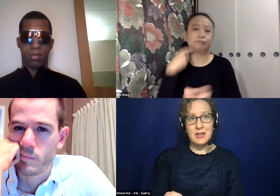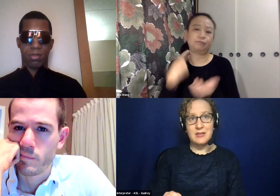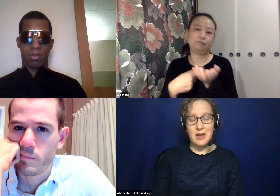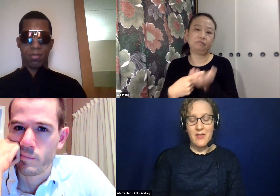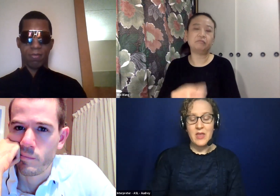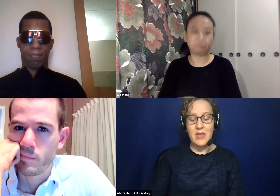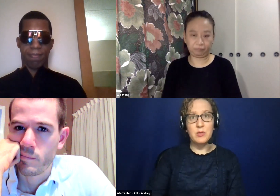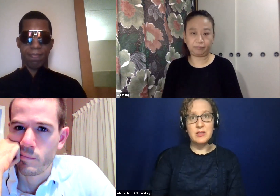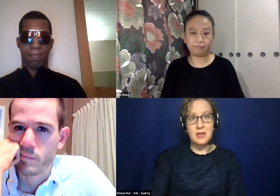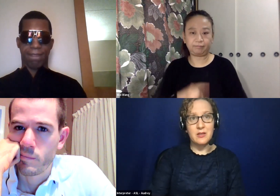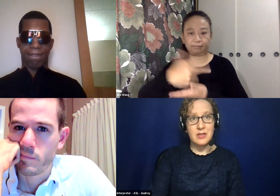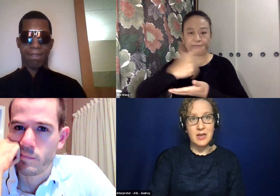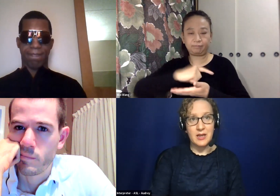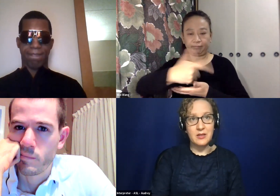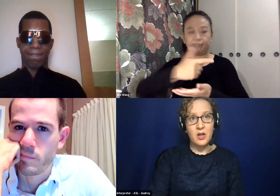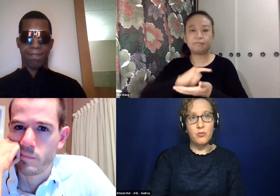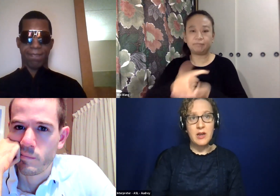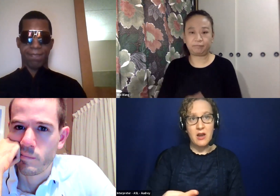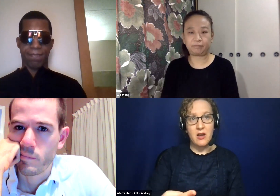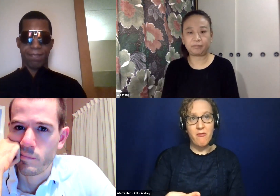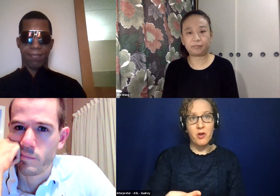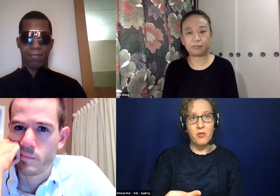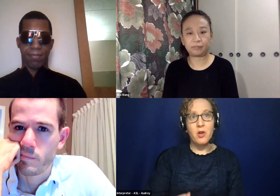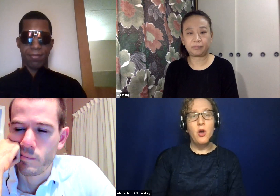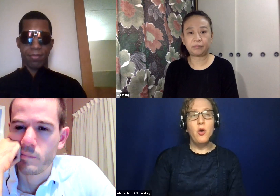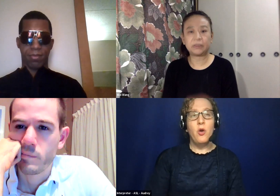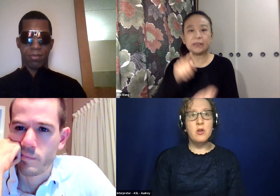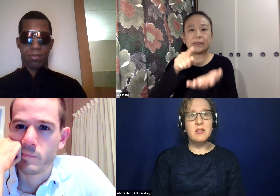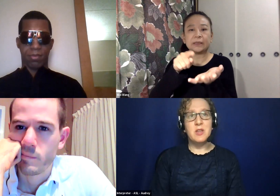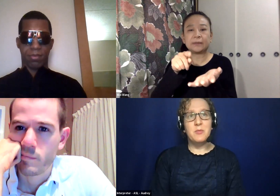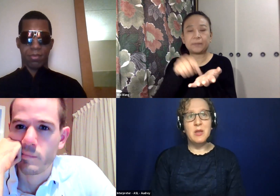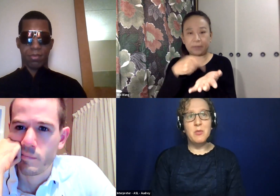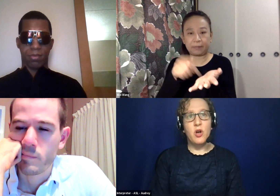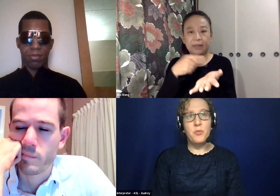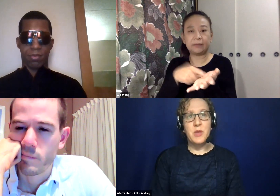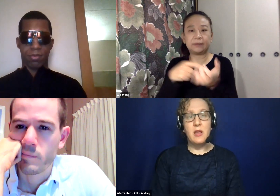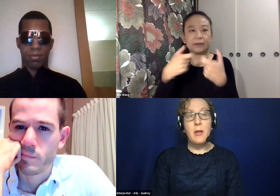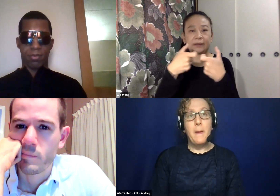text and then I would see the text read out on my phone, or sometimes they would call me